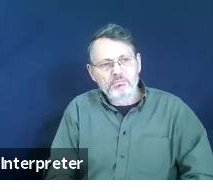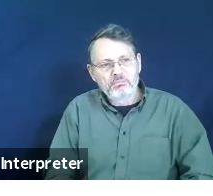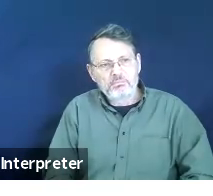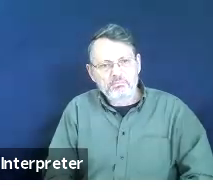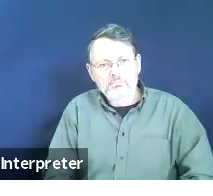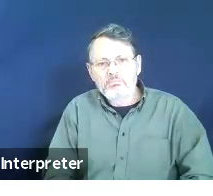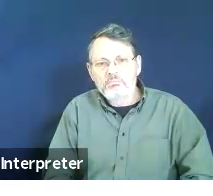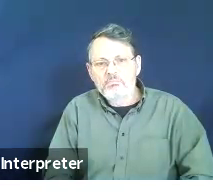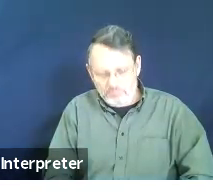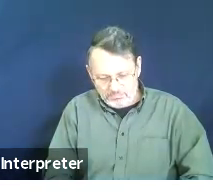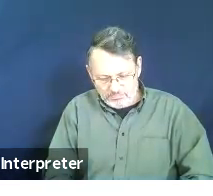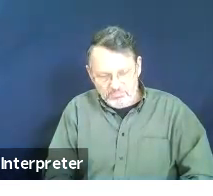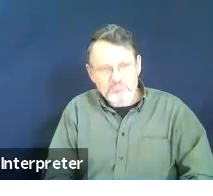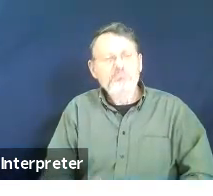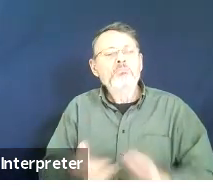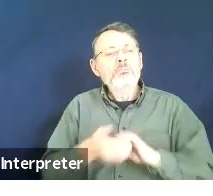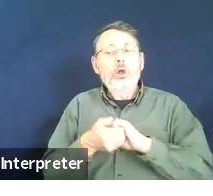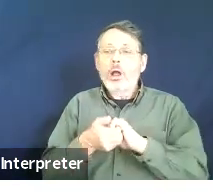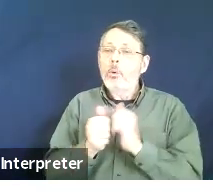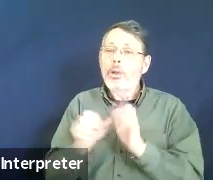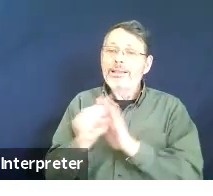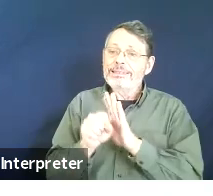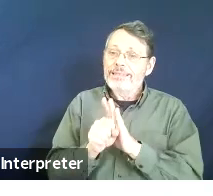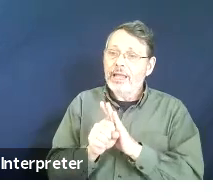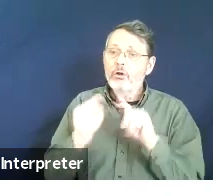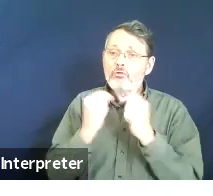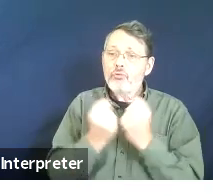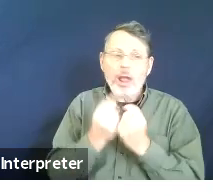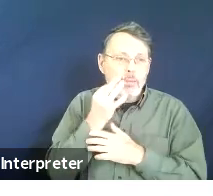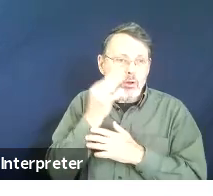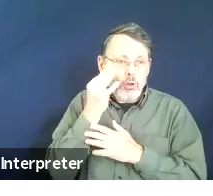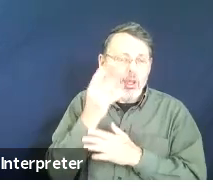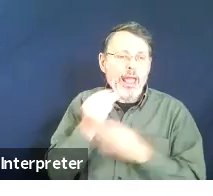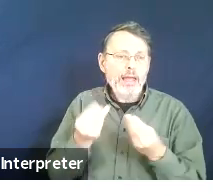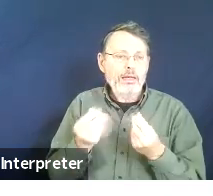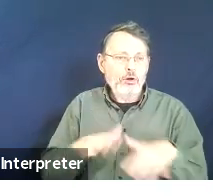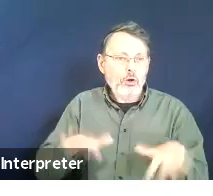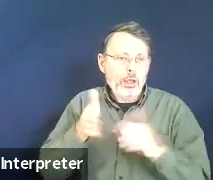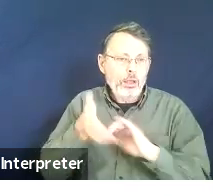Collaborating with state, tribal, territory and federal partners, of course, on every level we